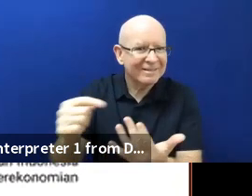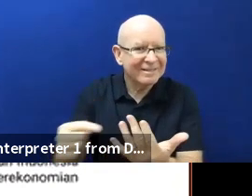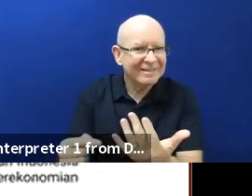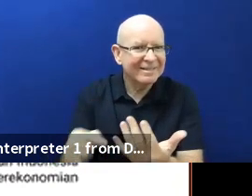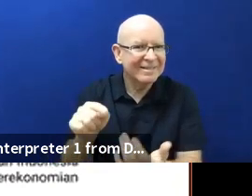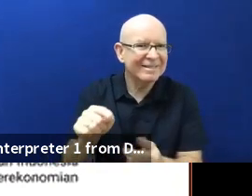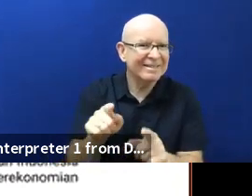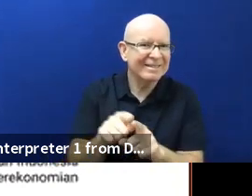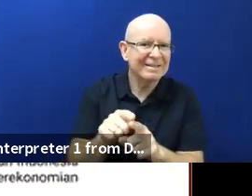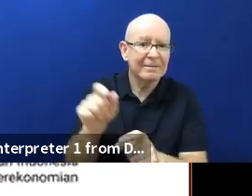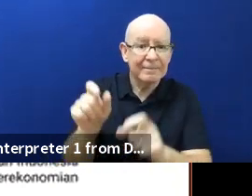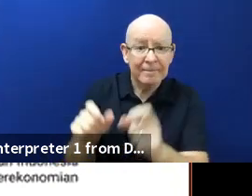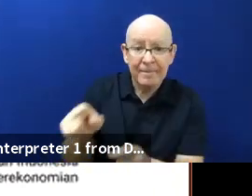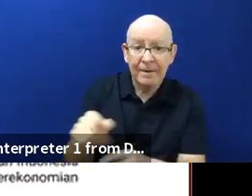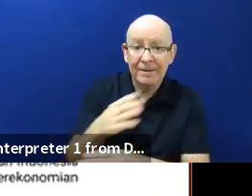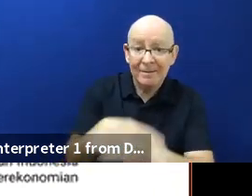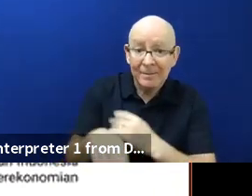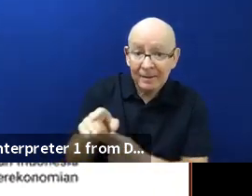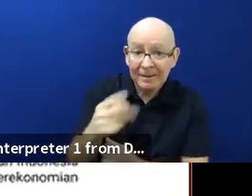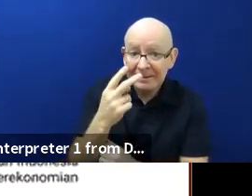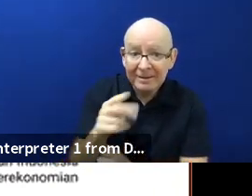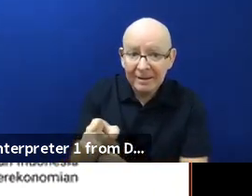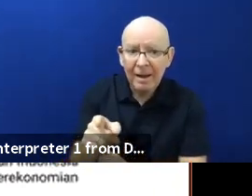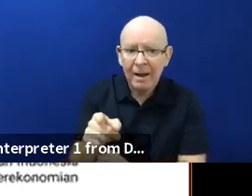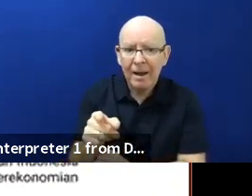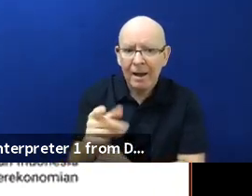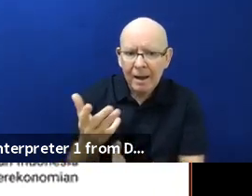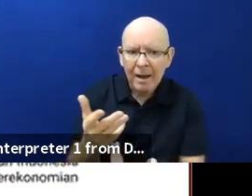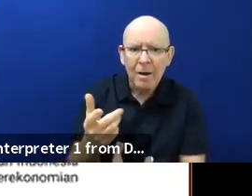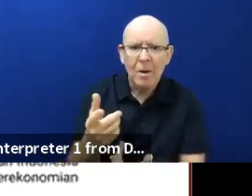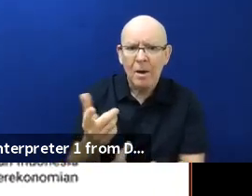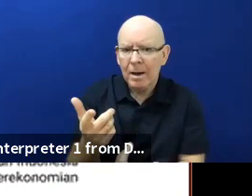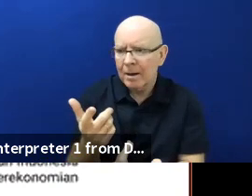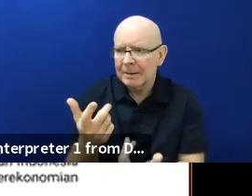we will be talking about, including better estimating the prevalence of disability